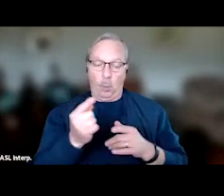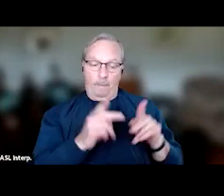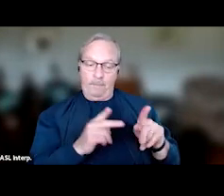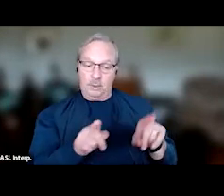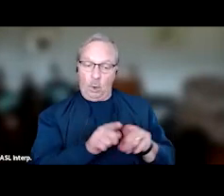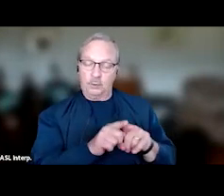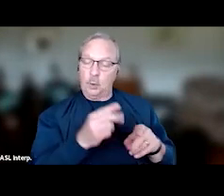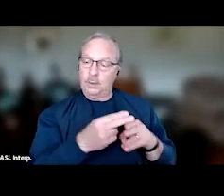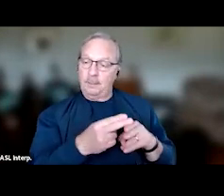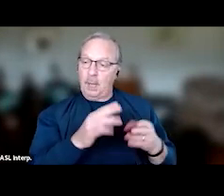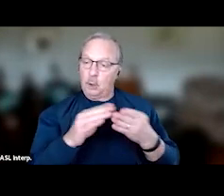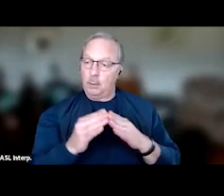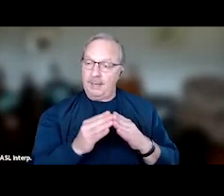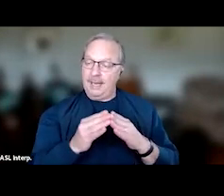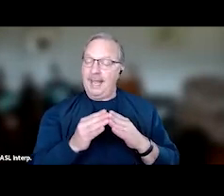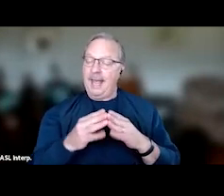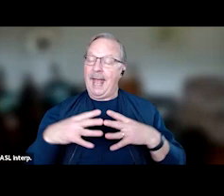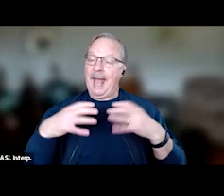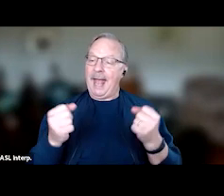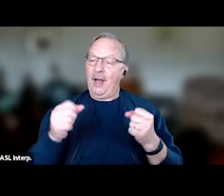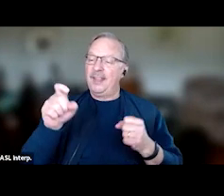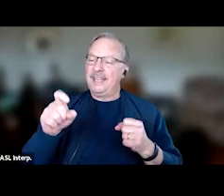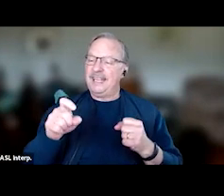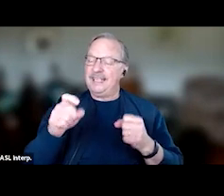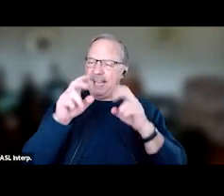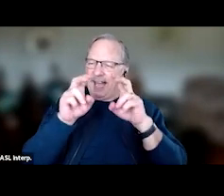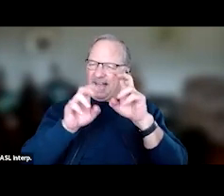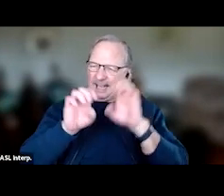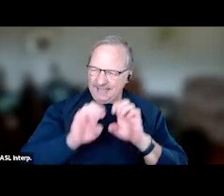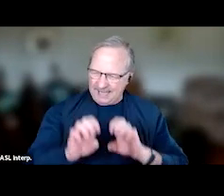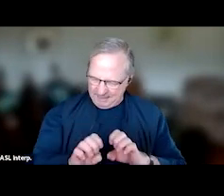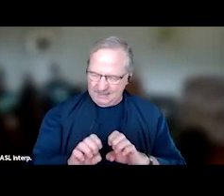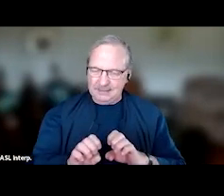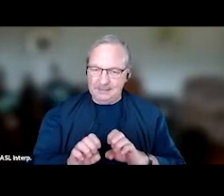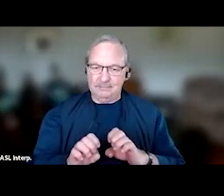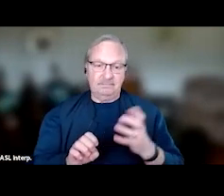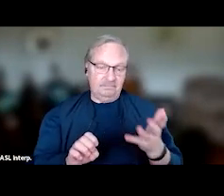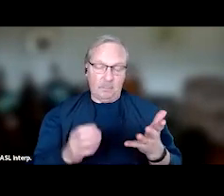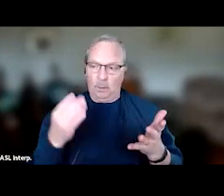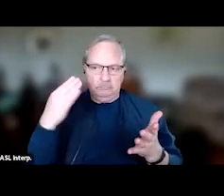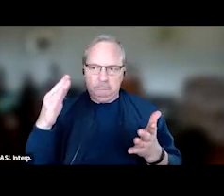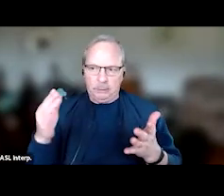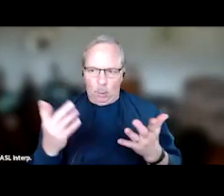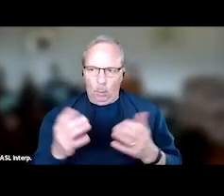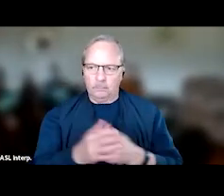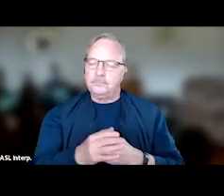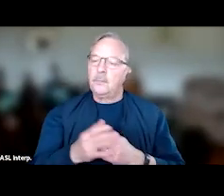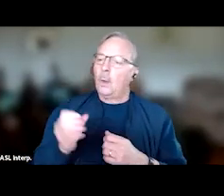the Community Health Needs Assessment. And then there's a couple folks who aren't sure as well. So that's what we've got. Excellent. Okay.